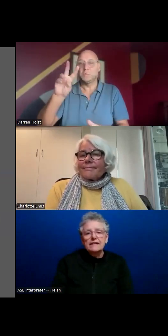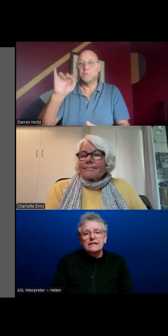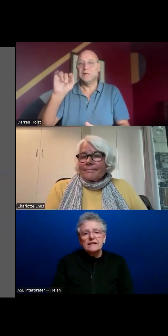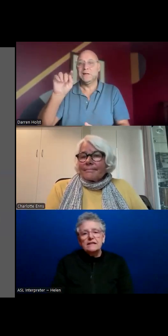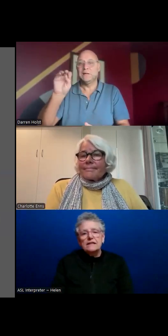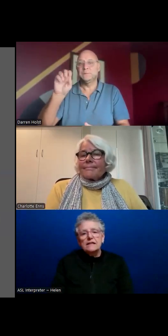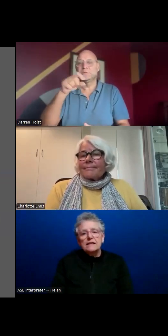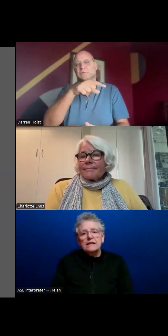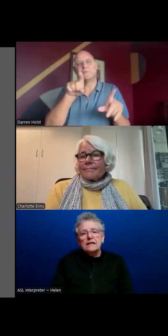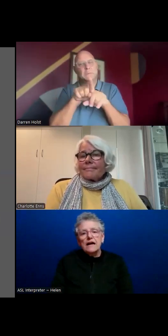in the very beginning.